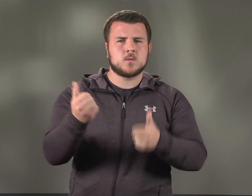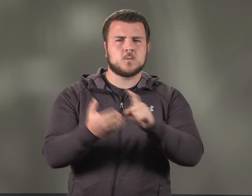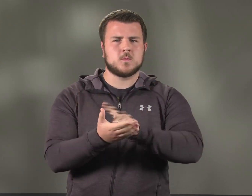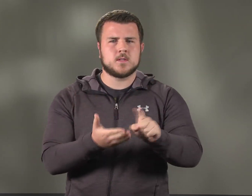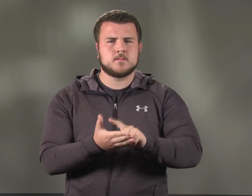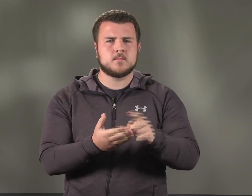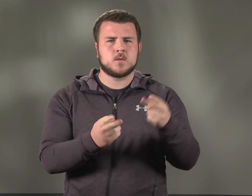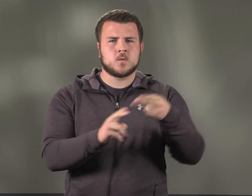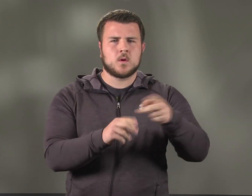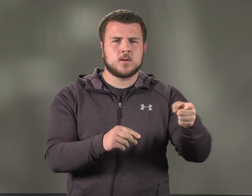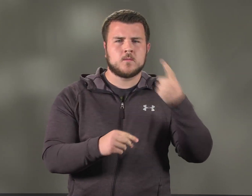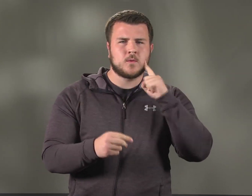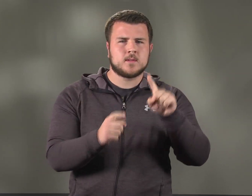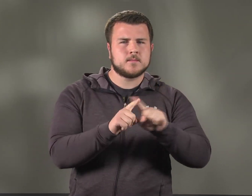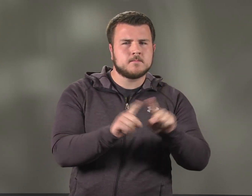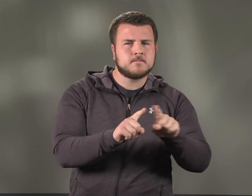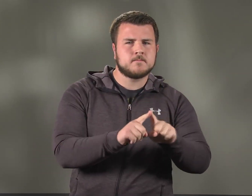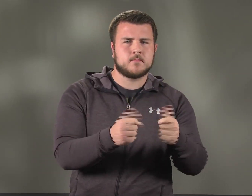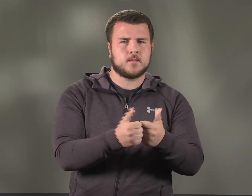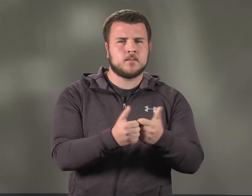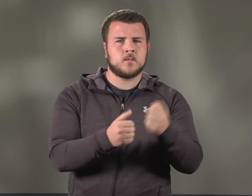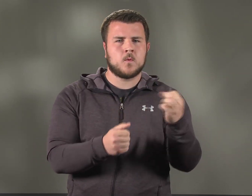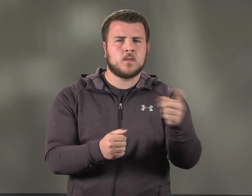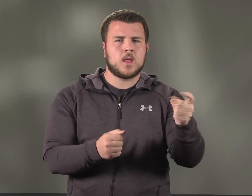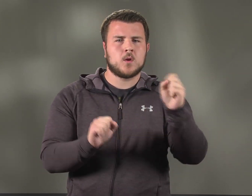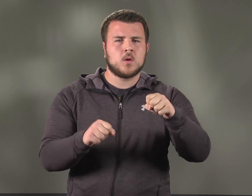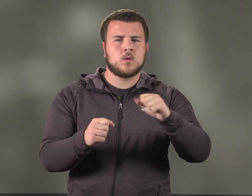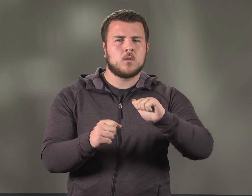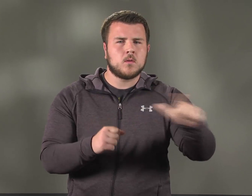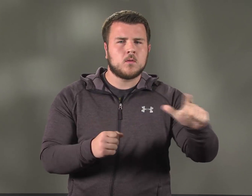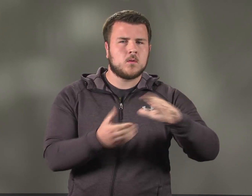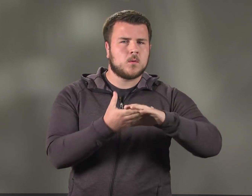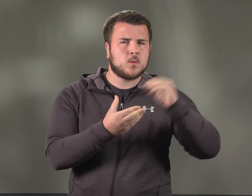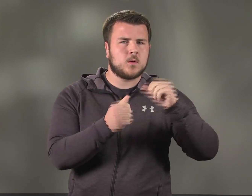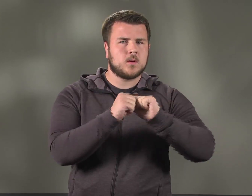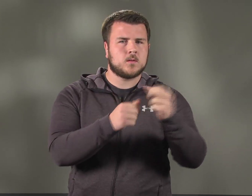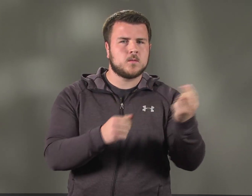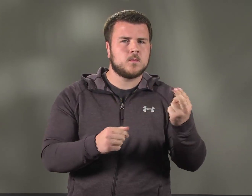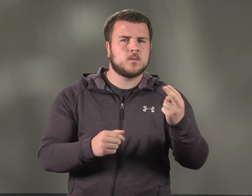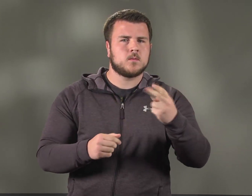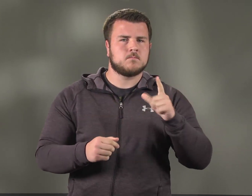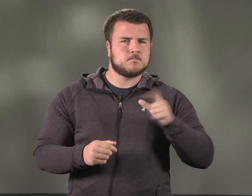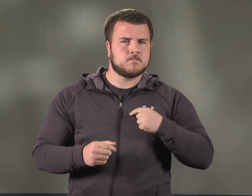to join him for different games so they could all learn how to use the microphone and to make friends.